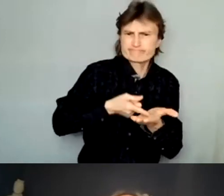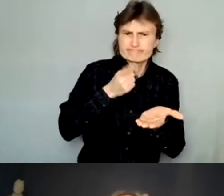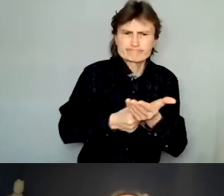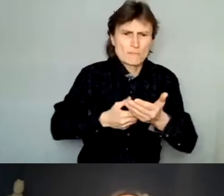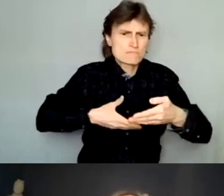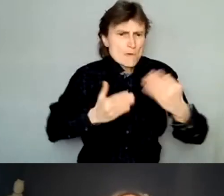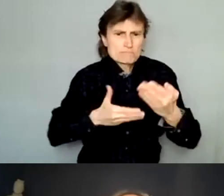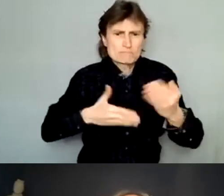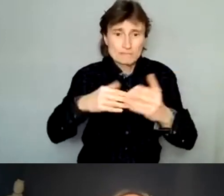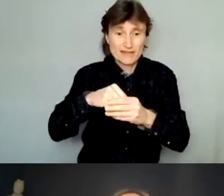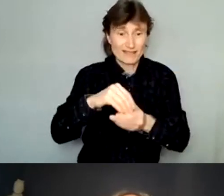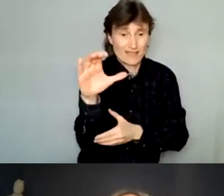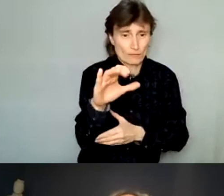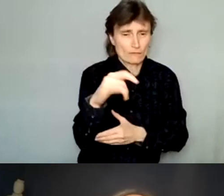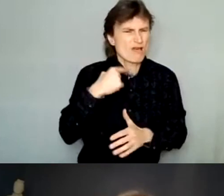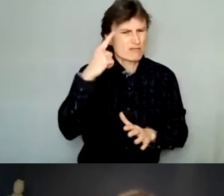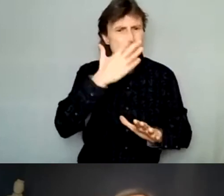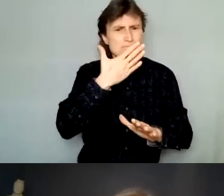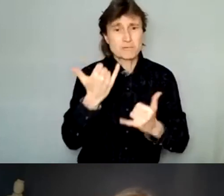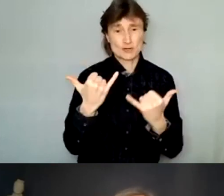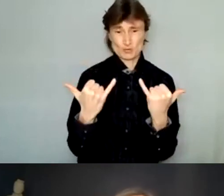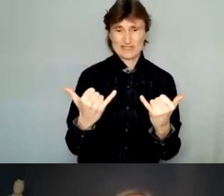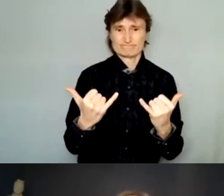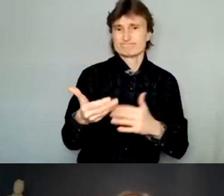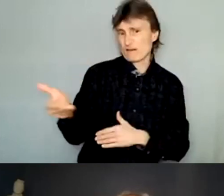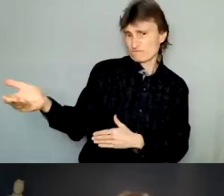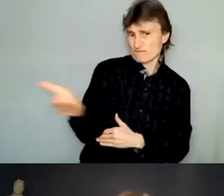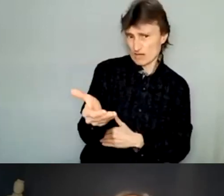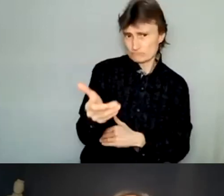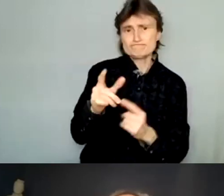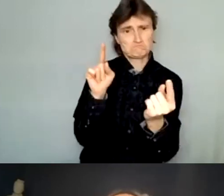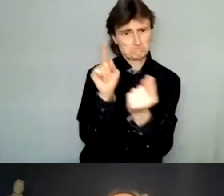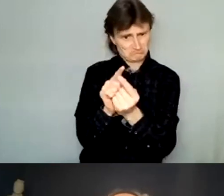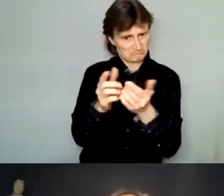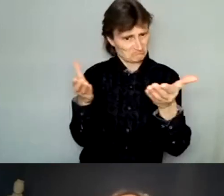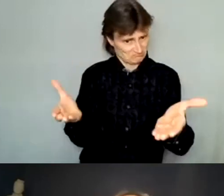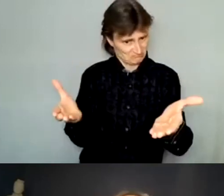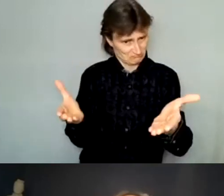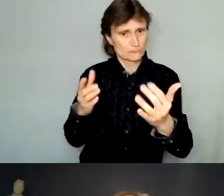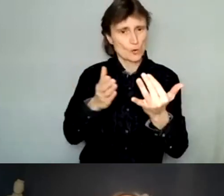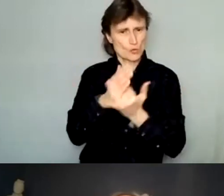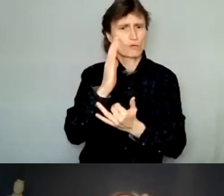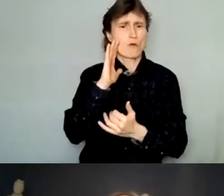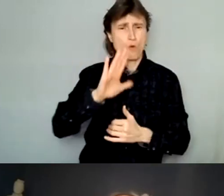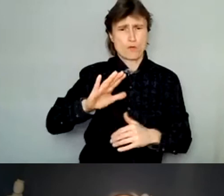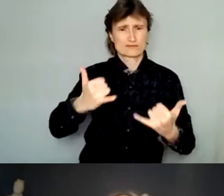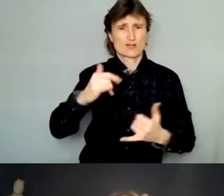of you had a chance to meet virtually Brandy and hear from her about some of the thoughts